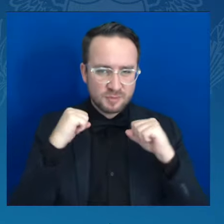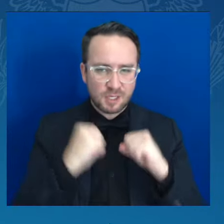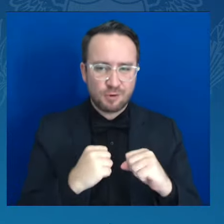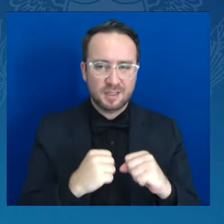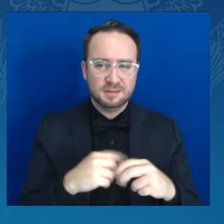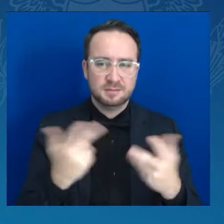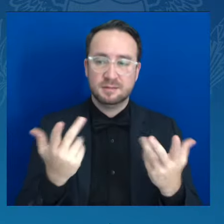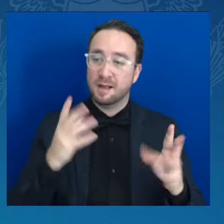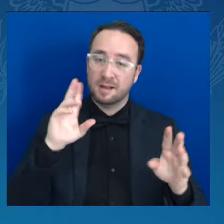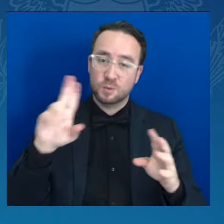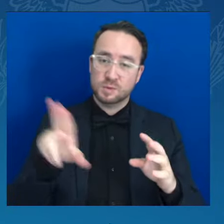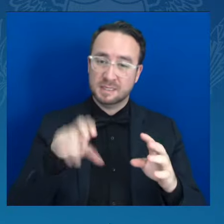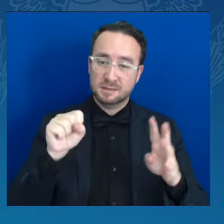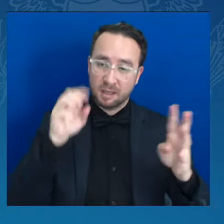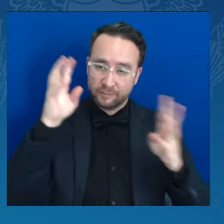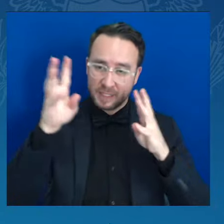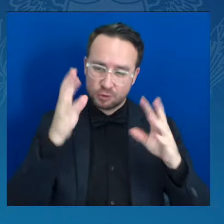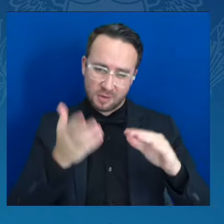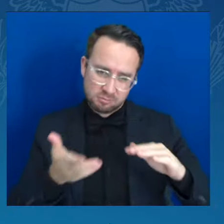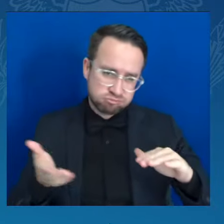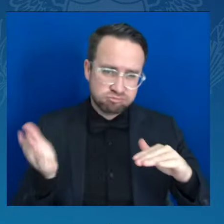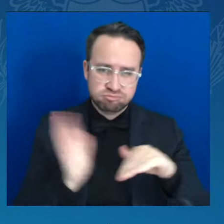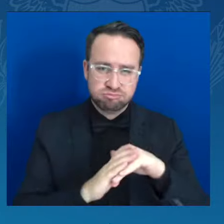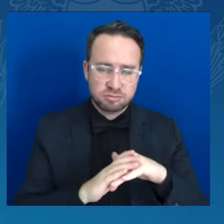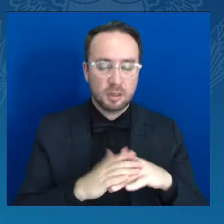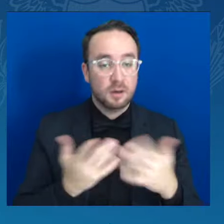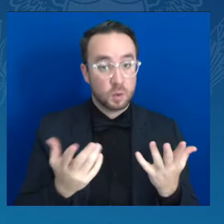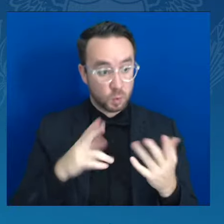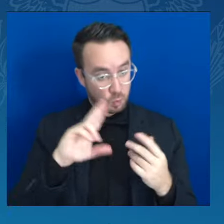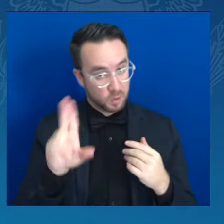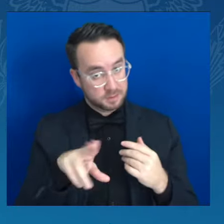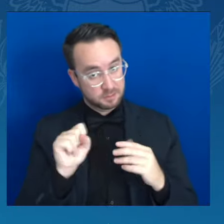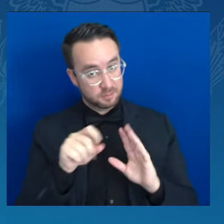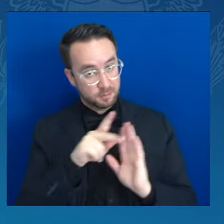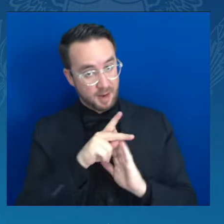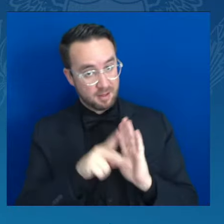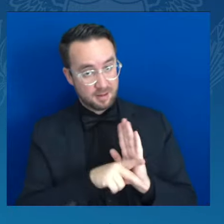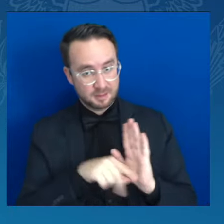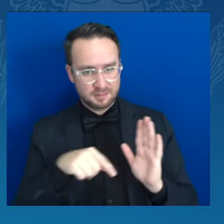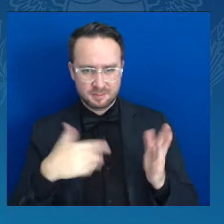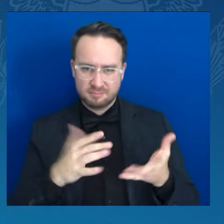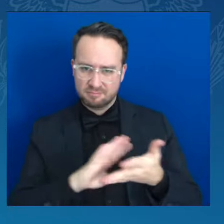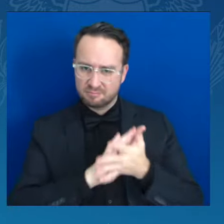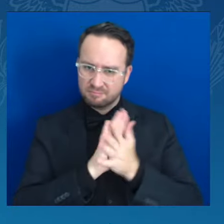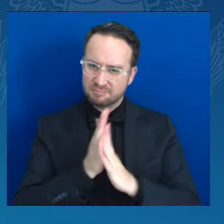I want to turn next to Deputy Secretary of Commerce Don Graves. And, Don, sort of two questions for you.